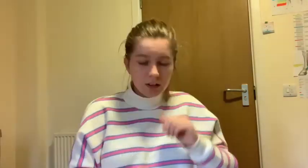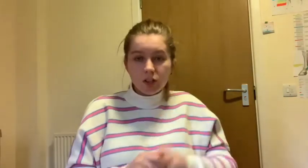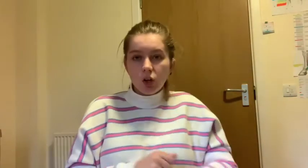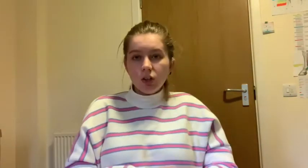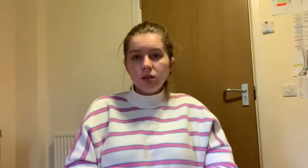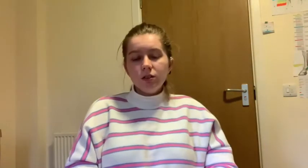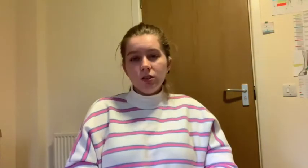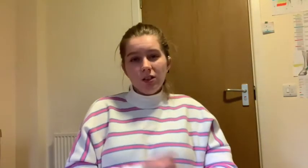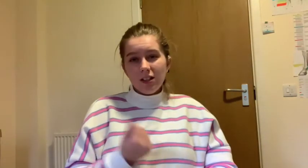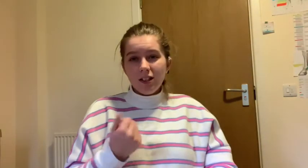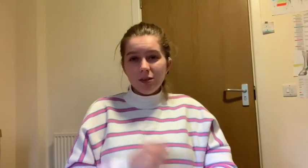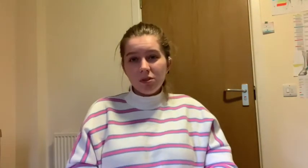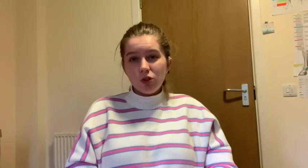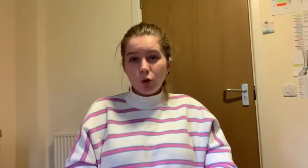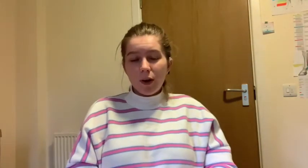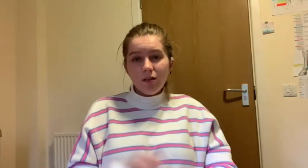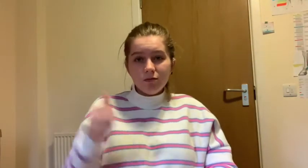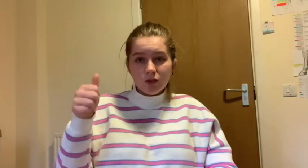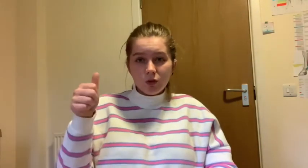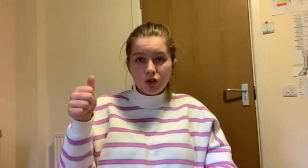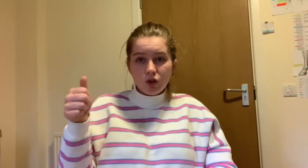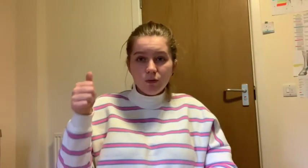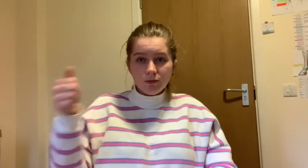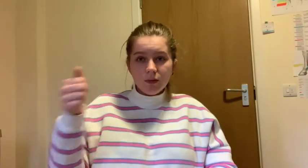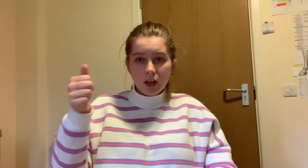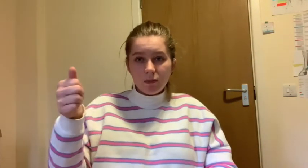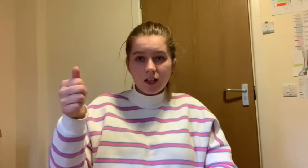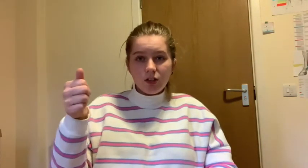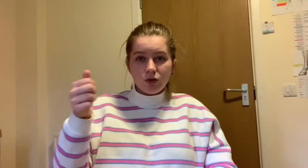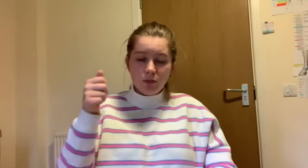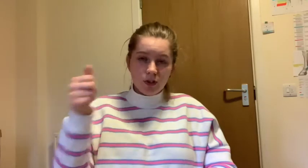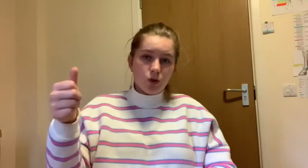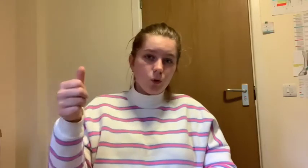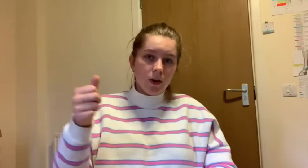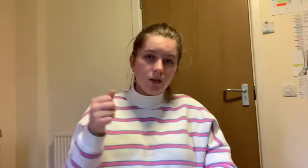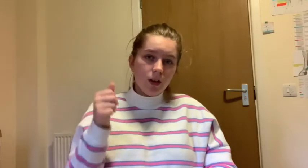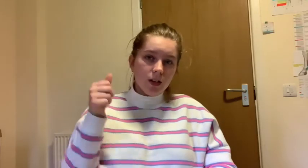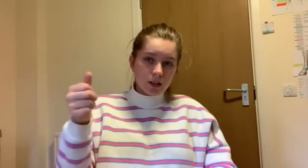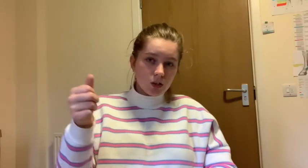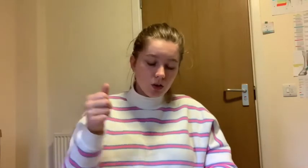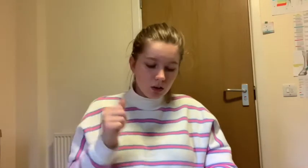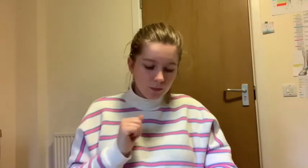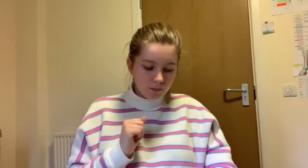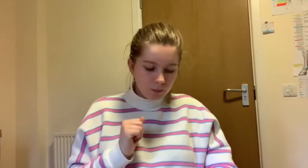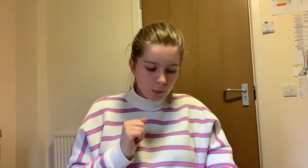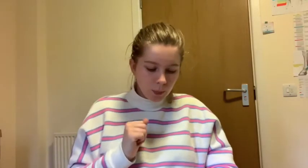"Ding dong" that is obviously the doorbell, use your thumb and pretend if you were pressing the door bell. "Ding dong"